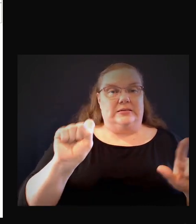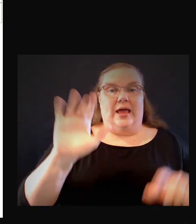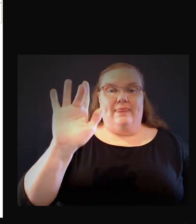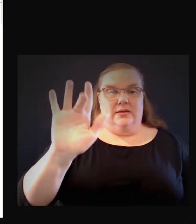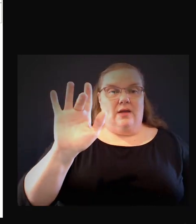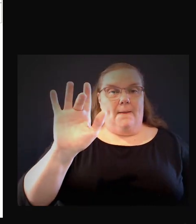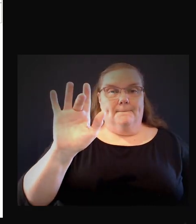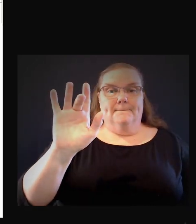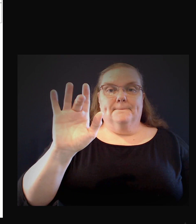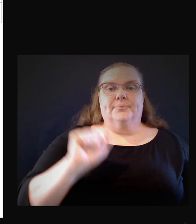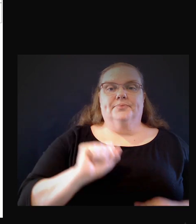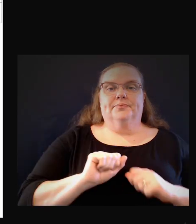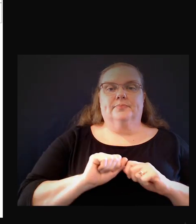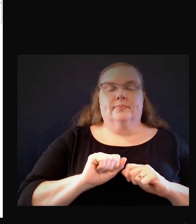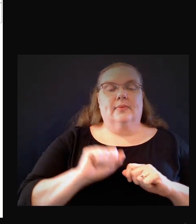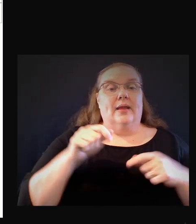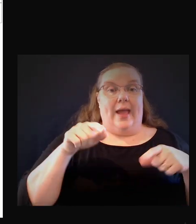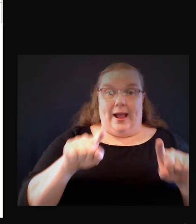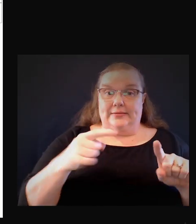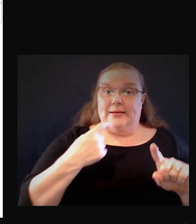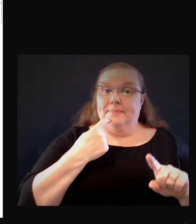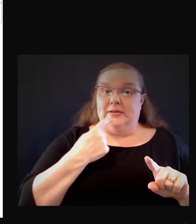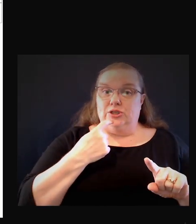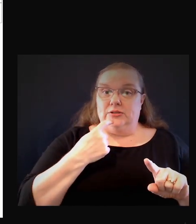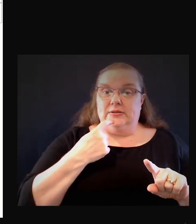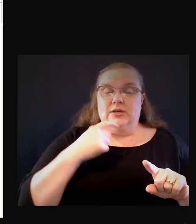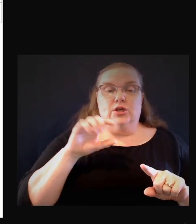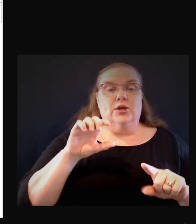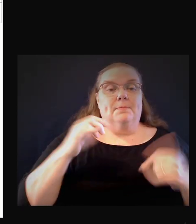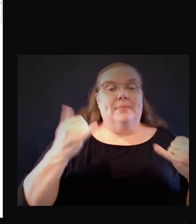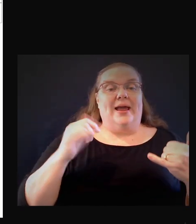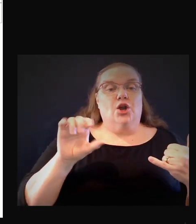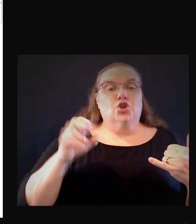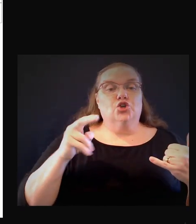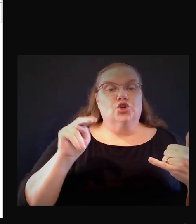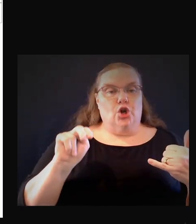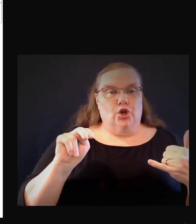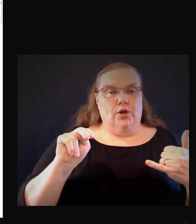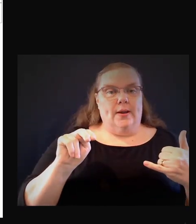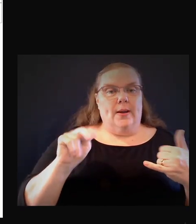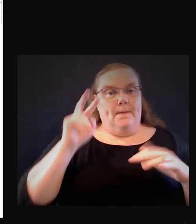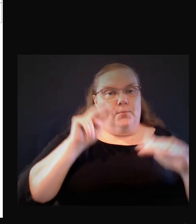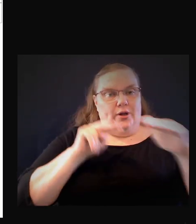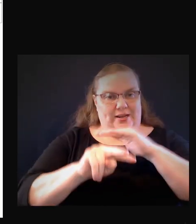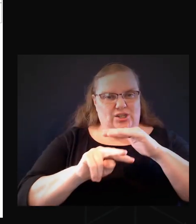As I had mentioned, Player Churn Prediction is an opt-in service, which means that once you have configured